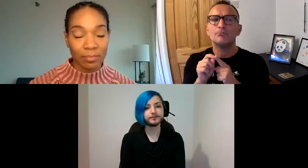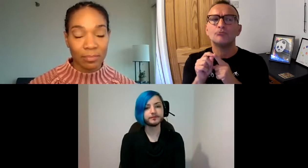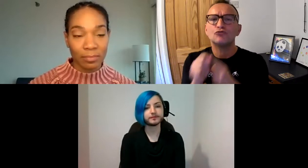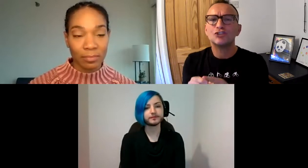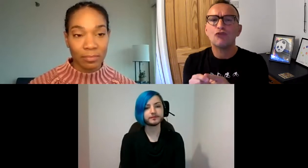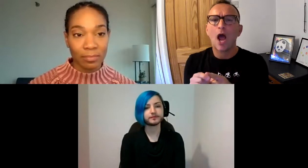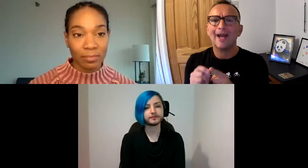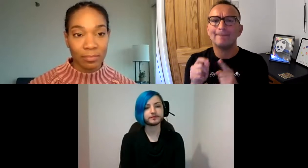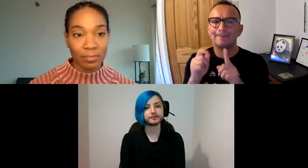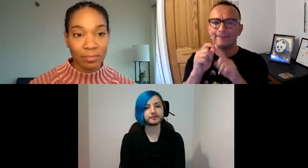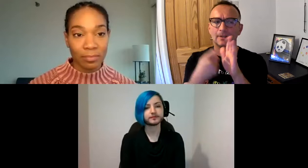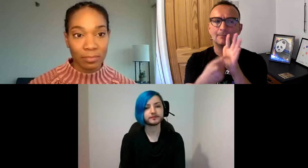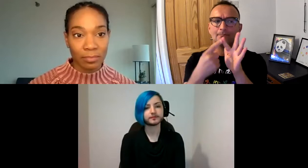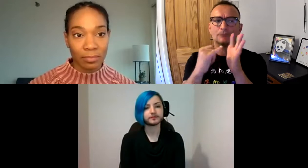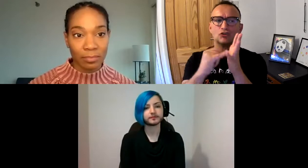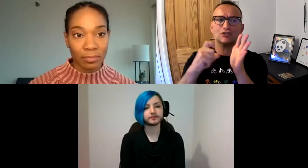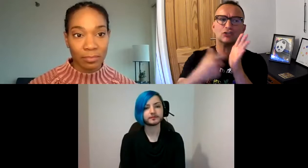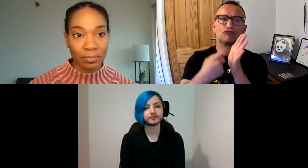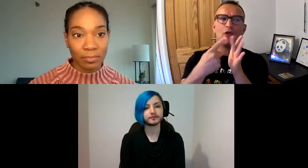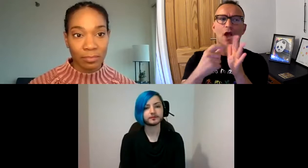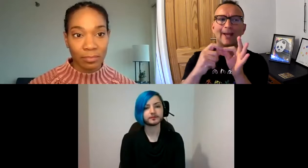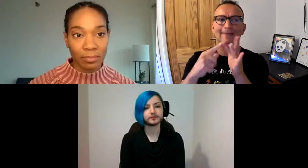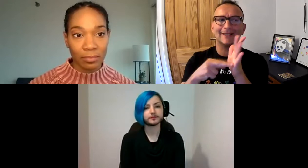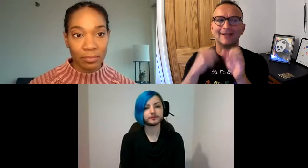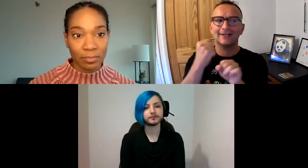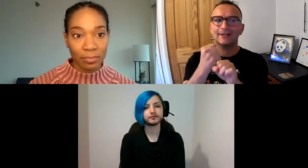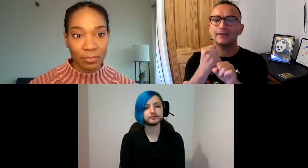the word you_have to use and maybe some people would